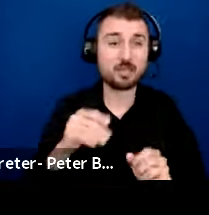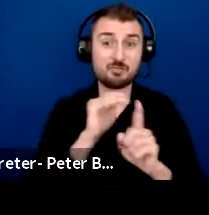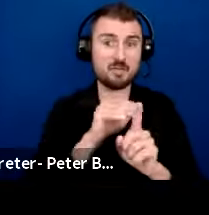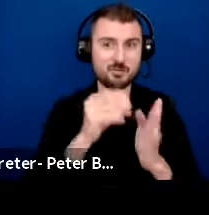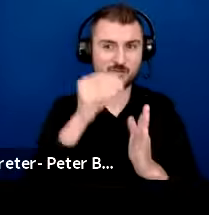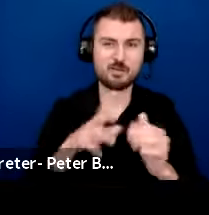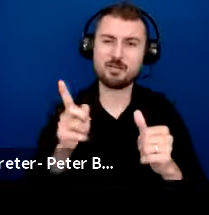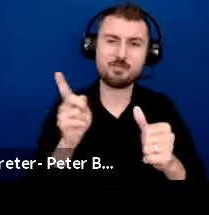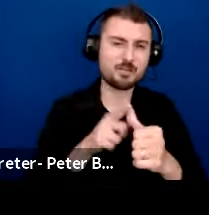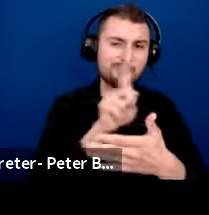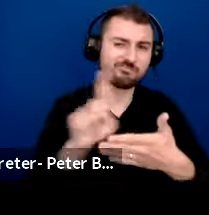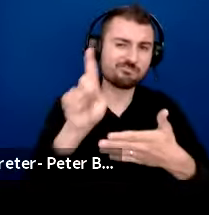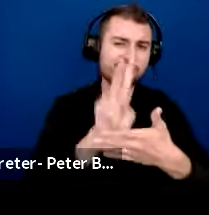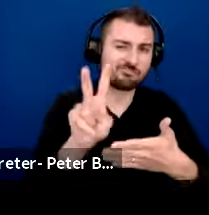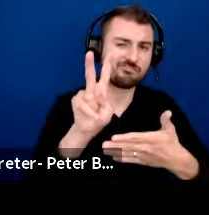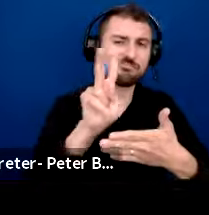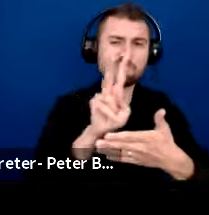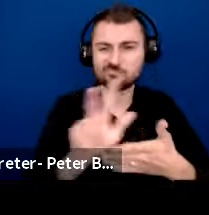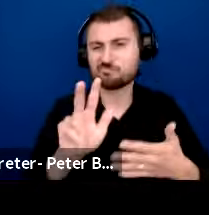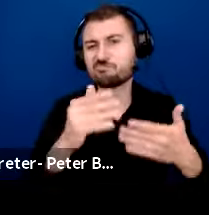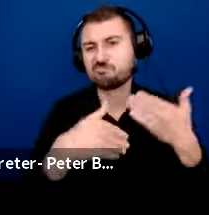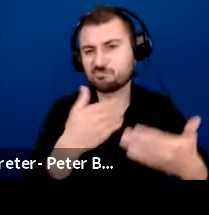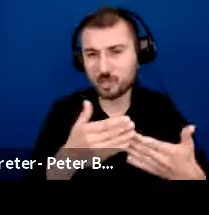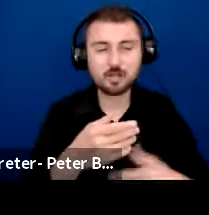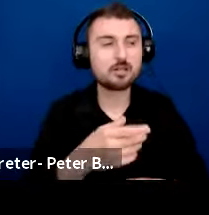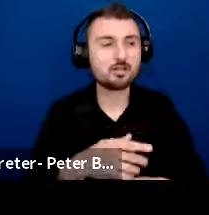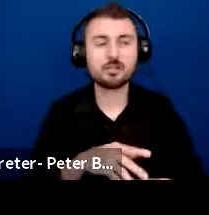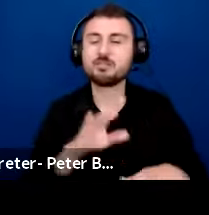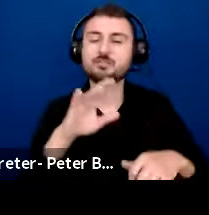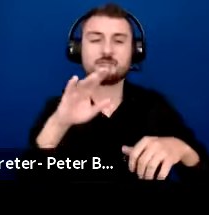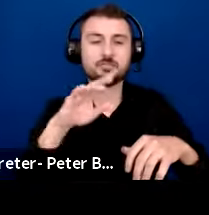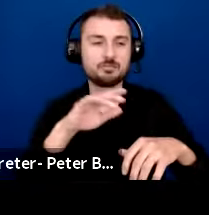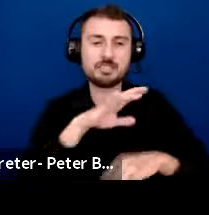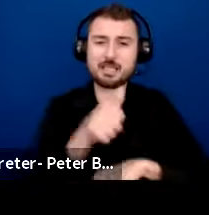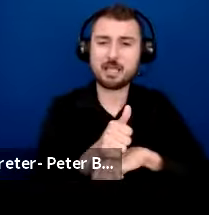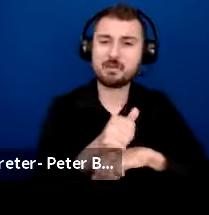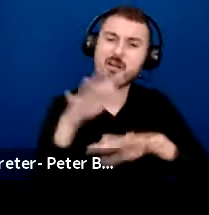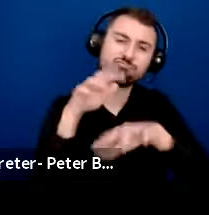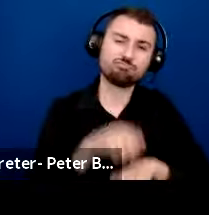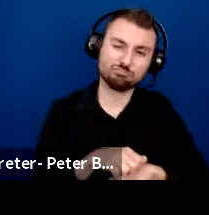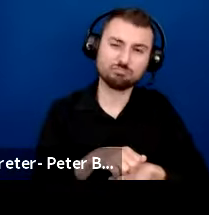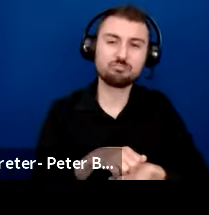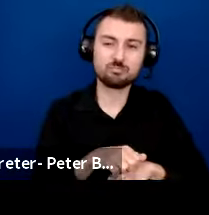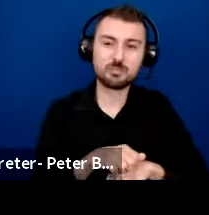Rules you want to have in place and guidelines this is a list you and your student come up with and you can post in canvas and remind students of the rules